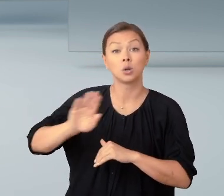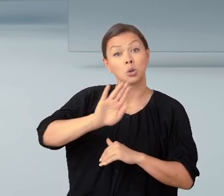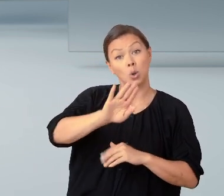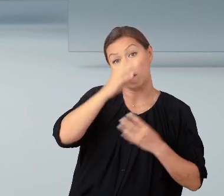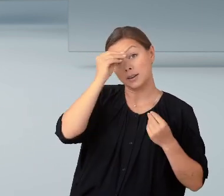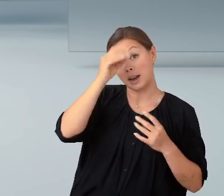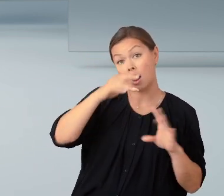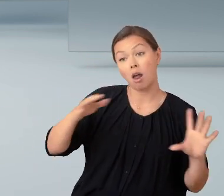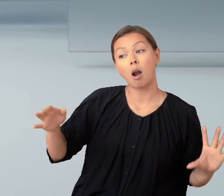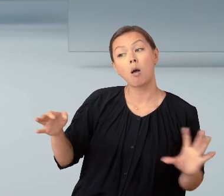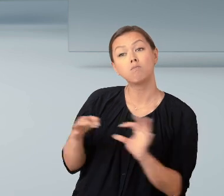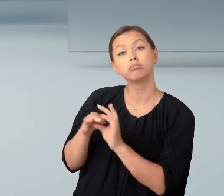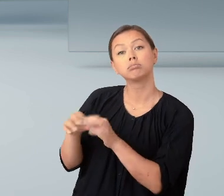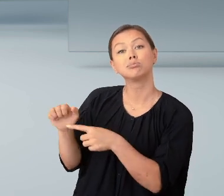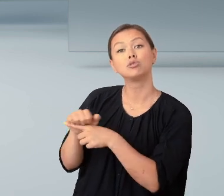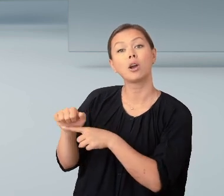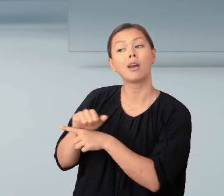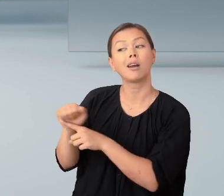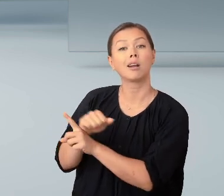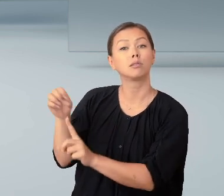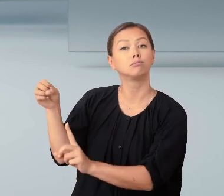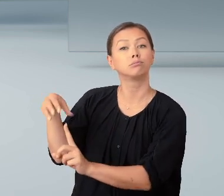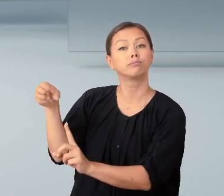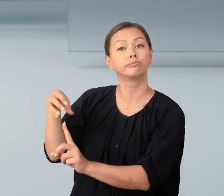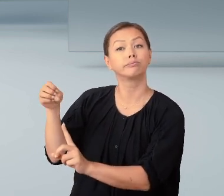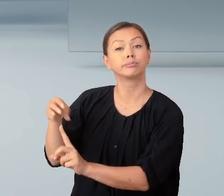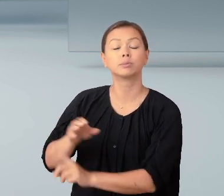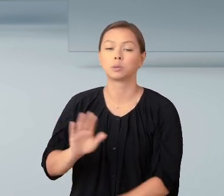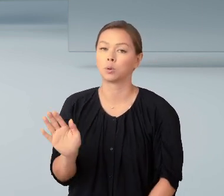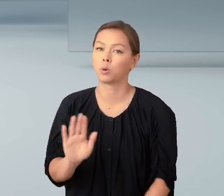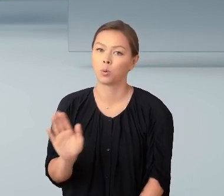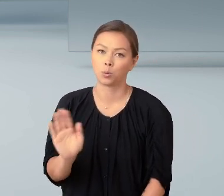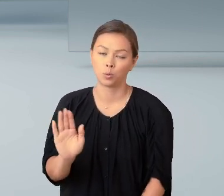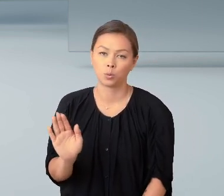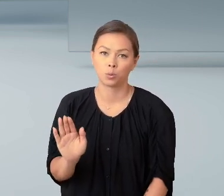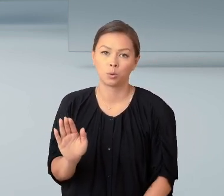about anyone other than your organization is benefiting from AI that is